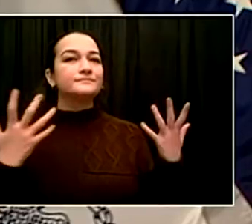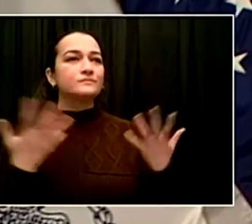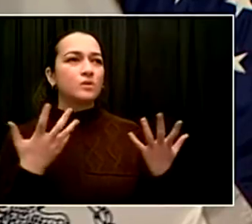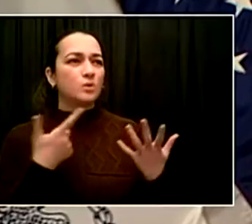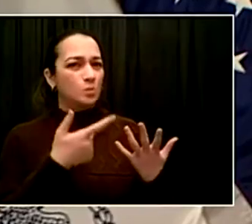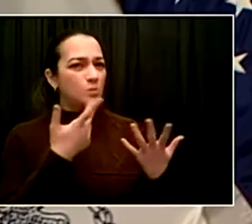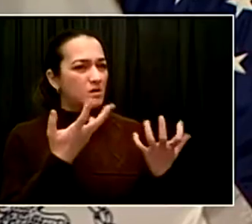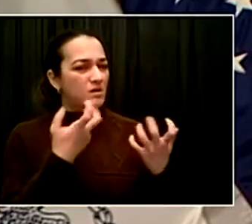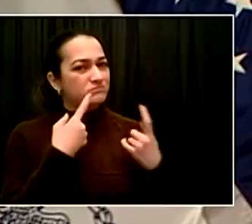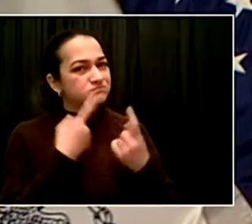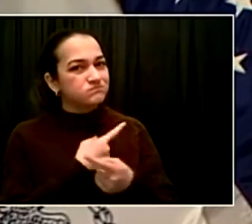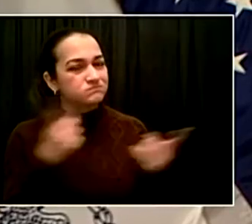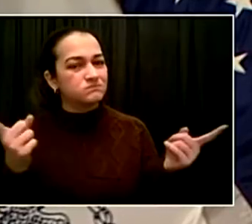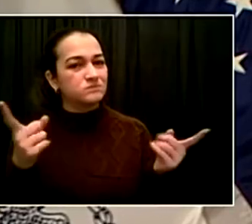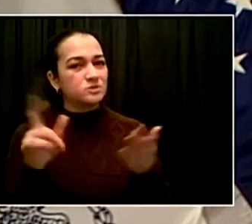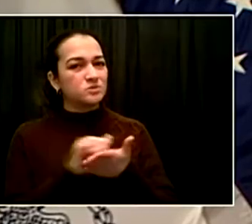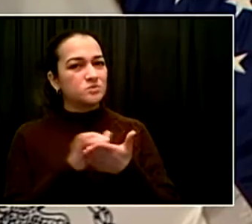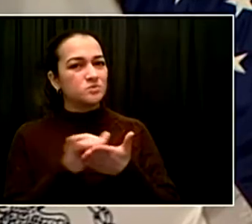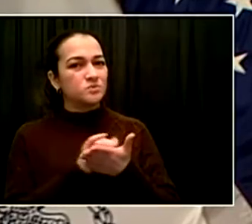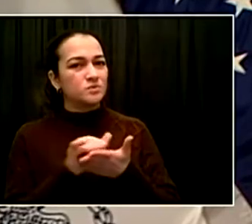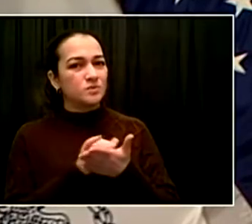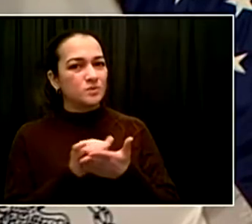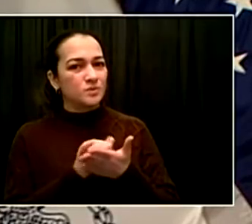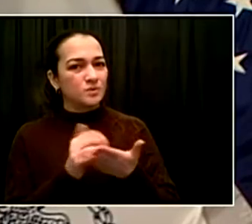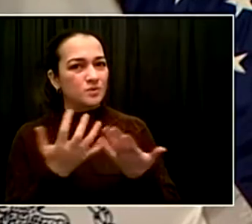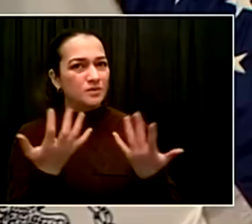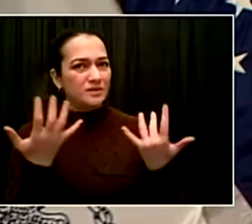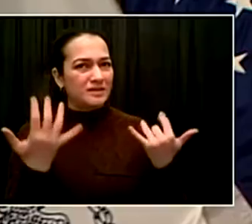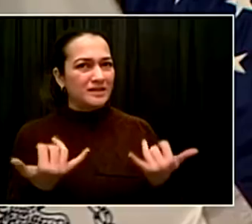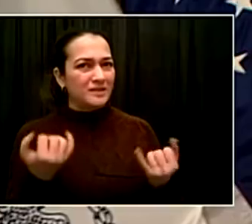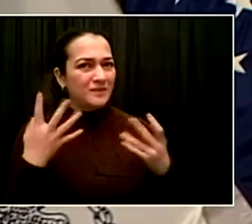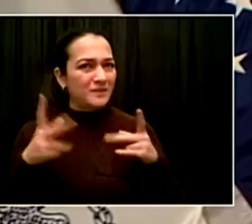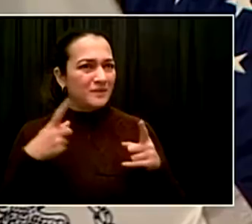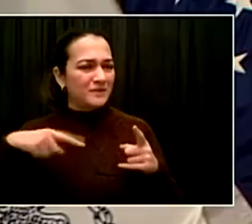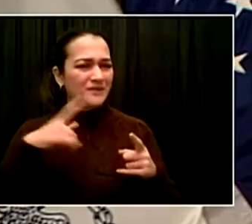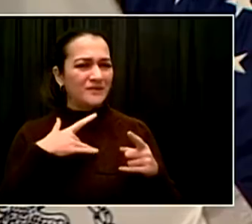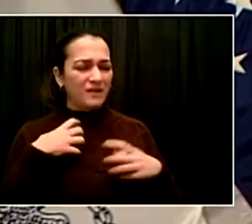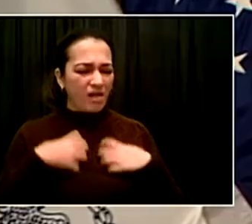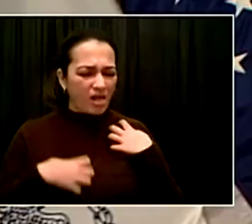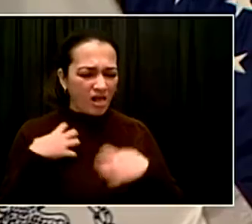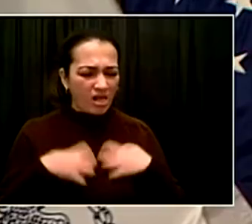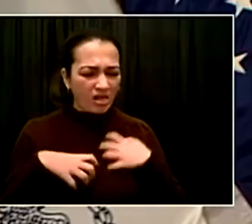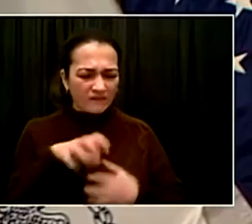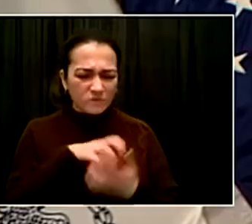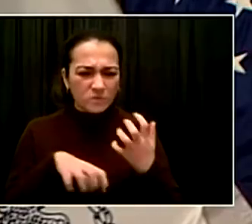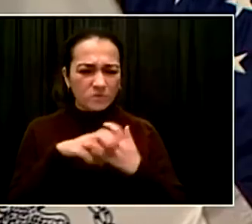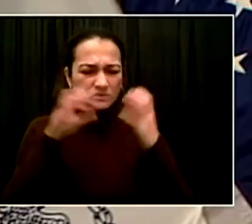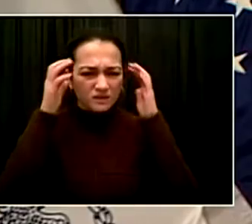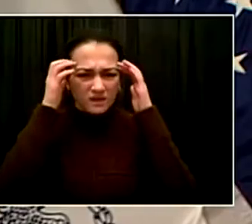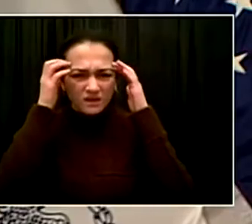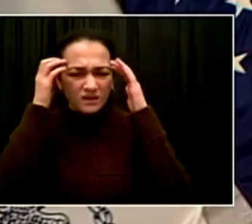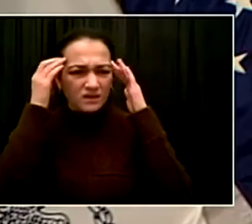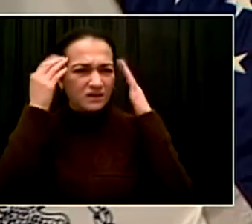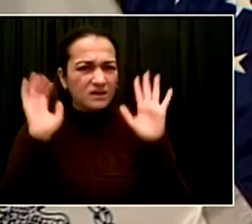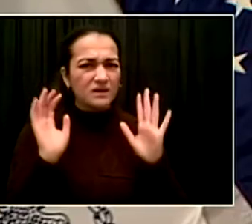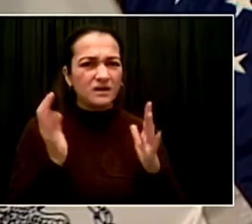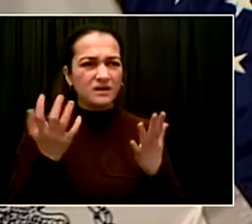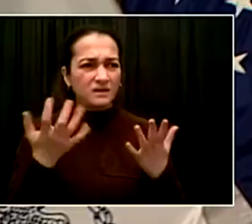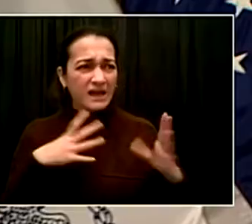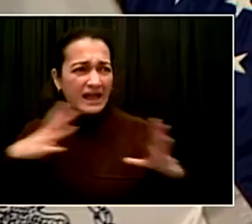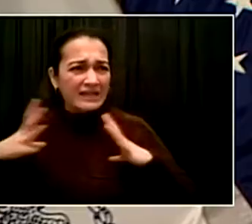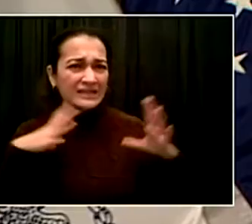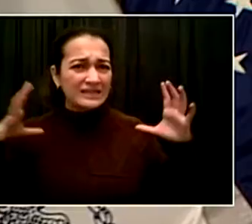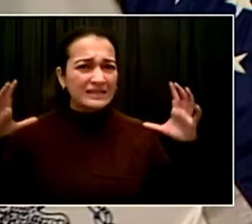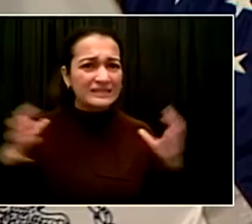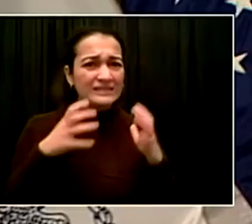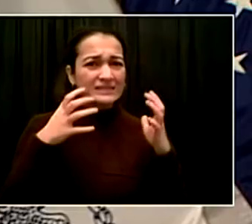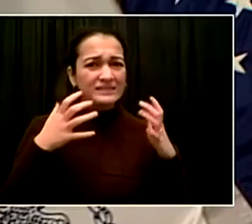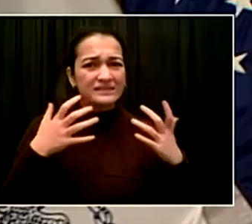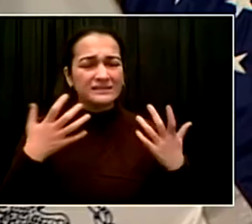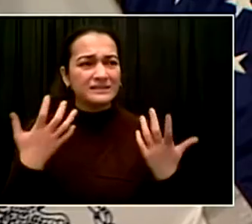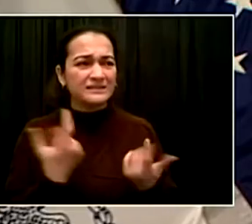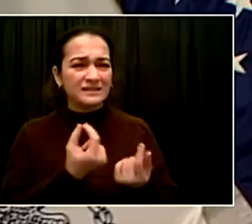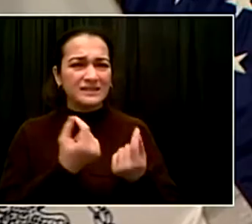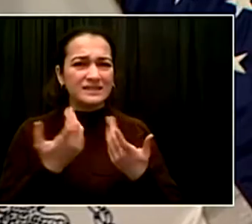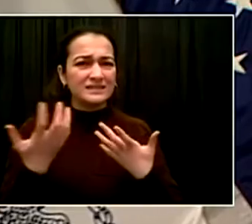YORKERS AND IF THE HEALTH